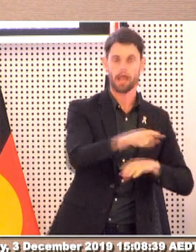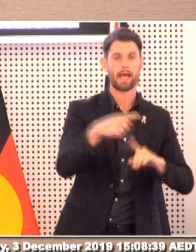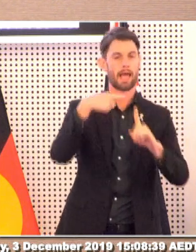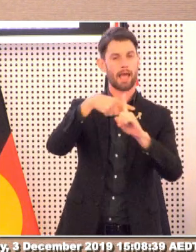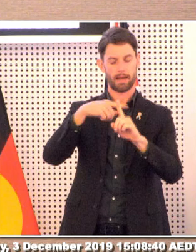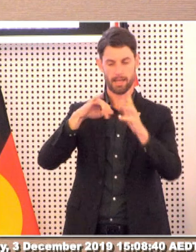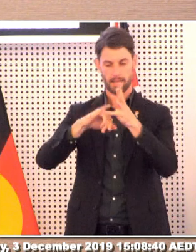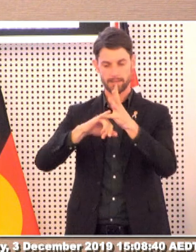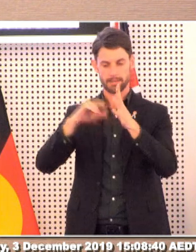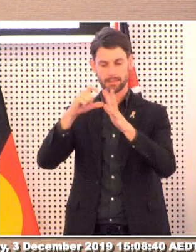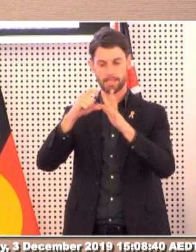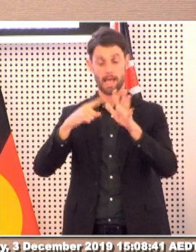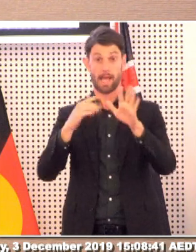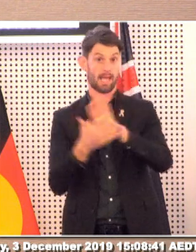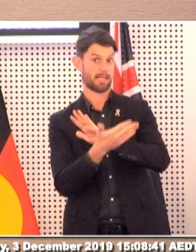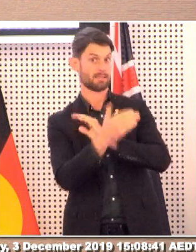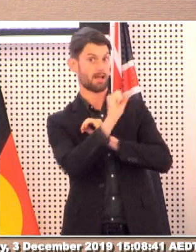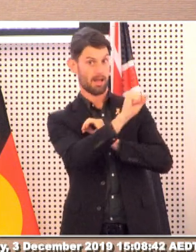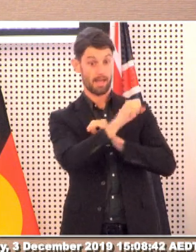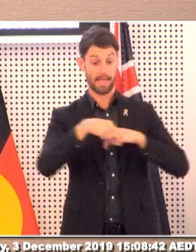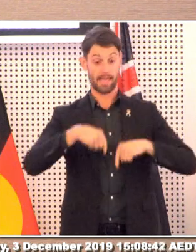we now in Victoria have different kinds of leases.